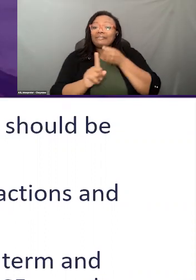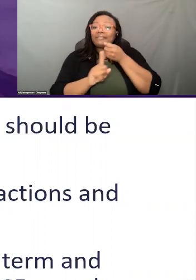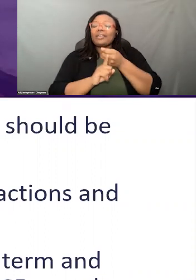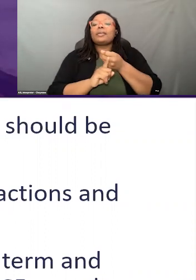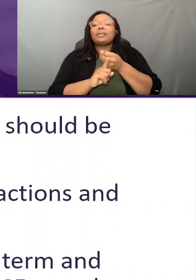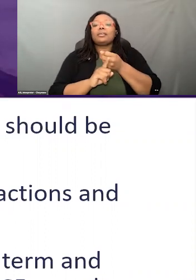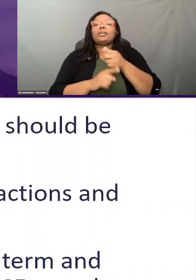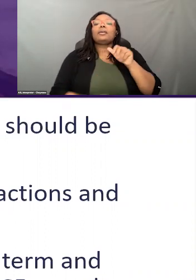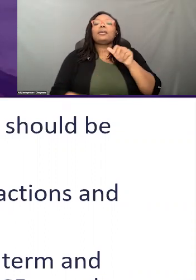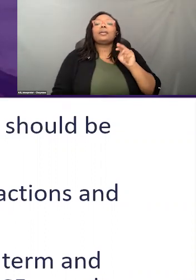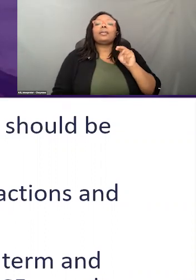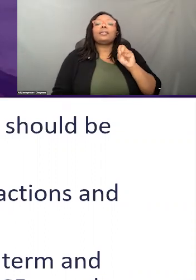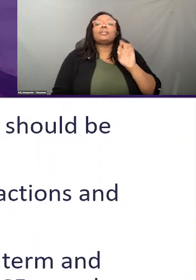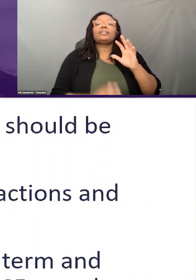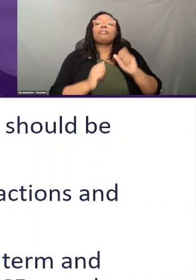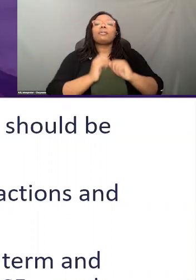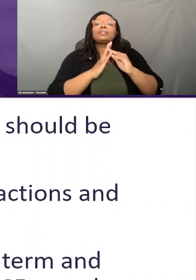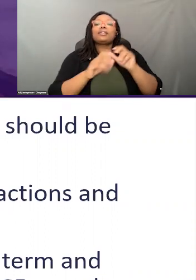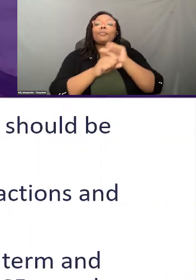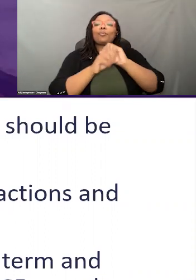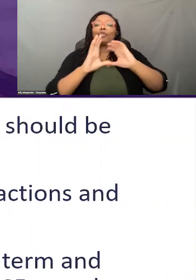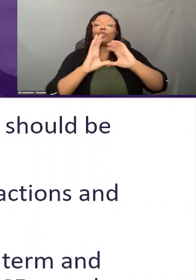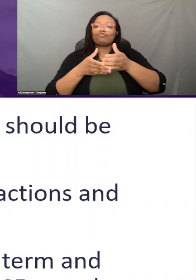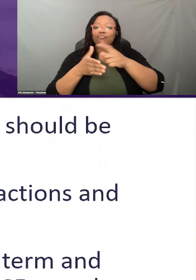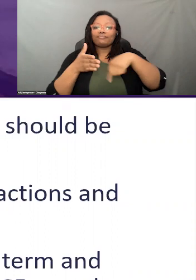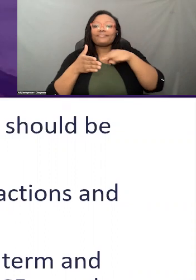So NSF has put together a working group that has come up with several things